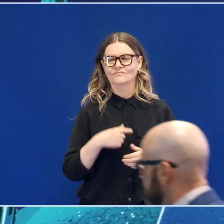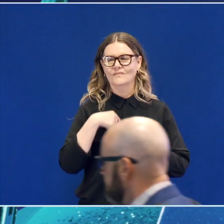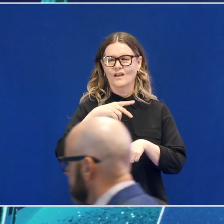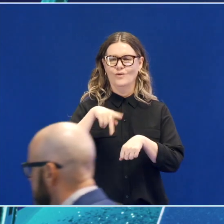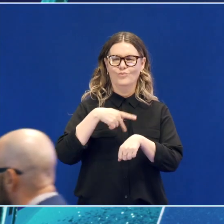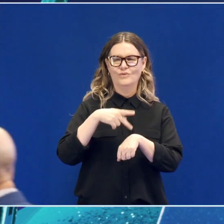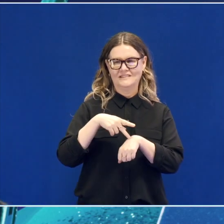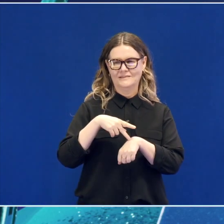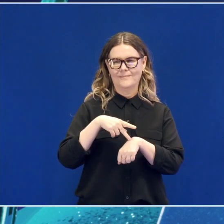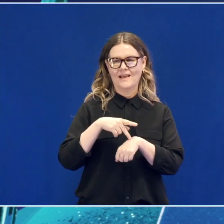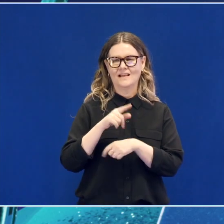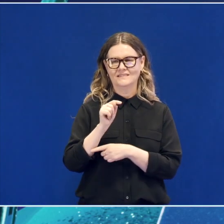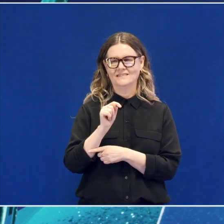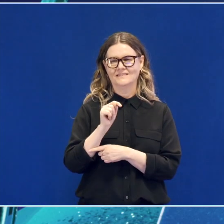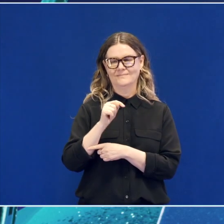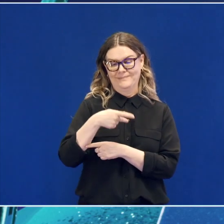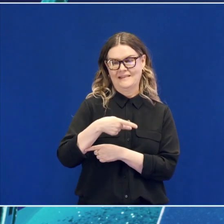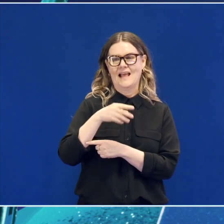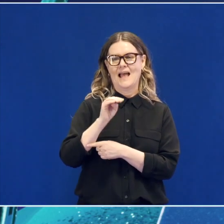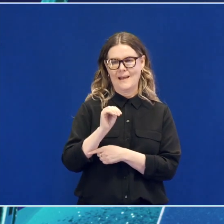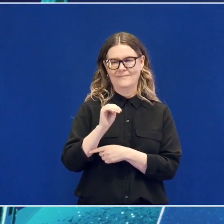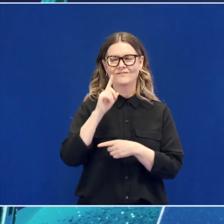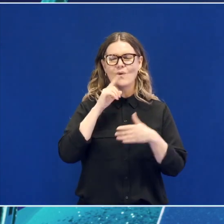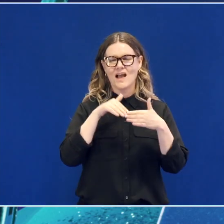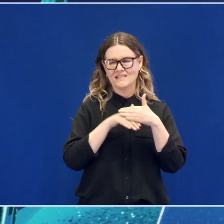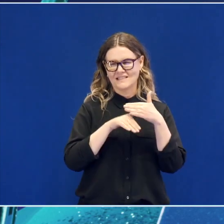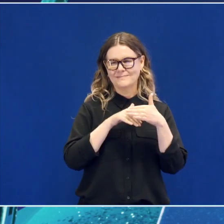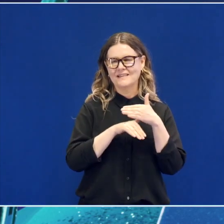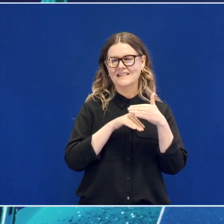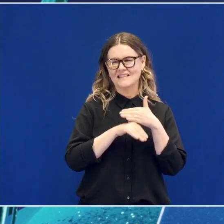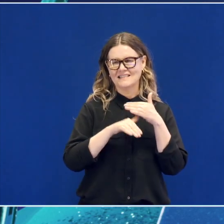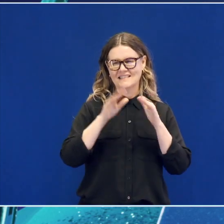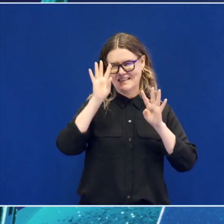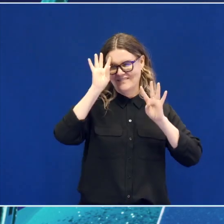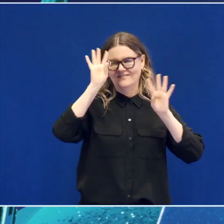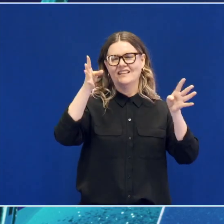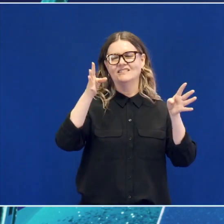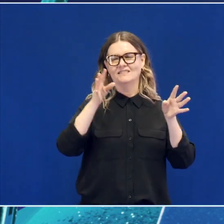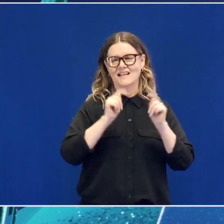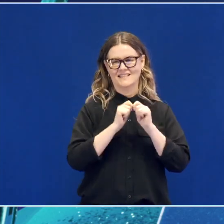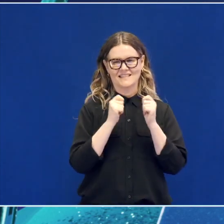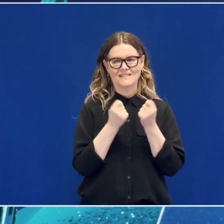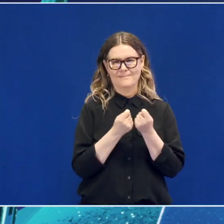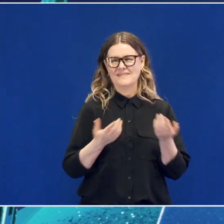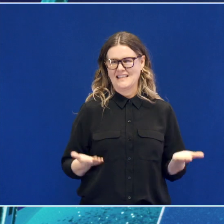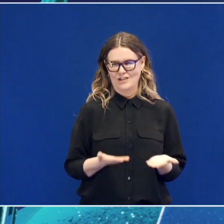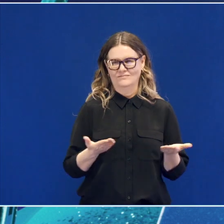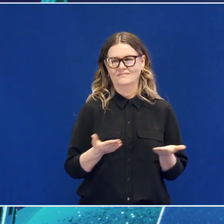on the Accessibility Innovation team here at Microsoft. And one of my values is our differences.